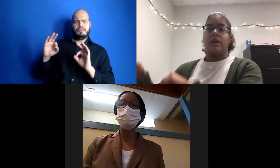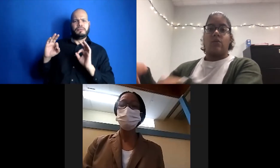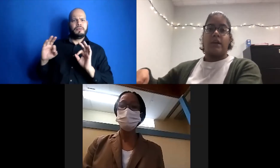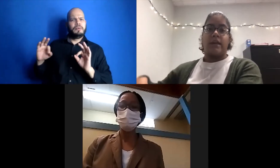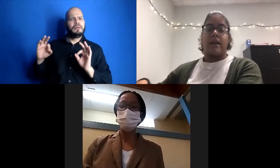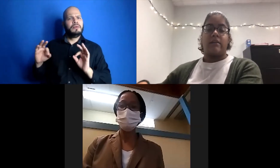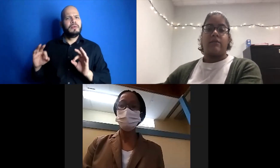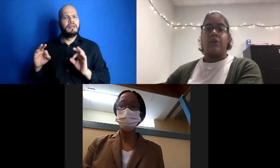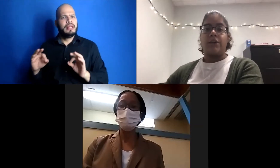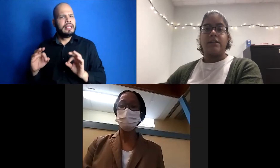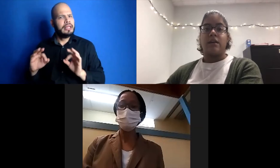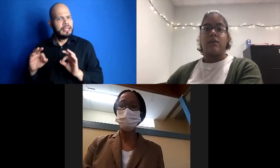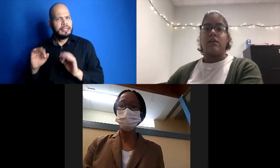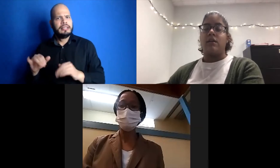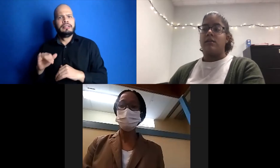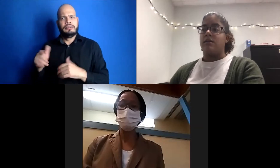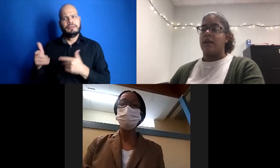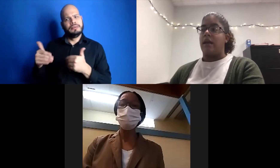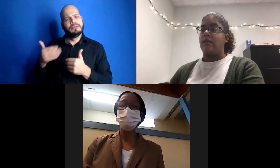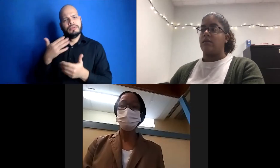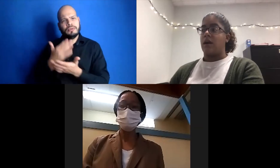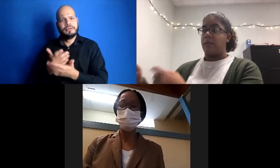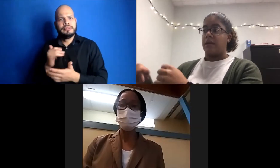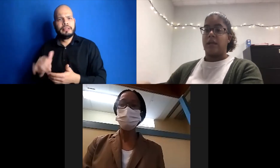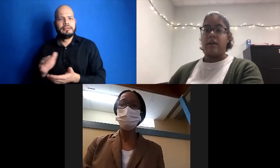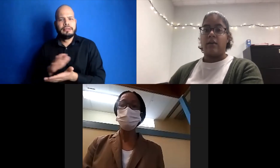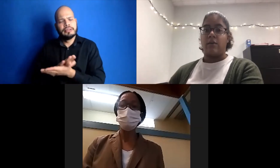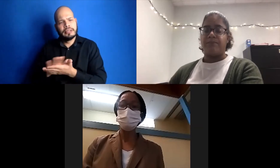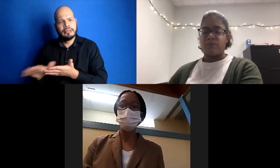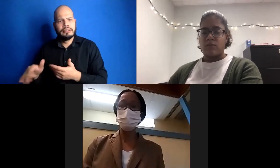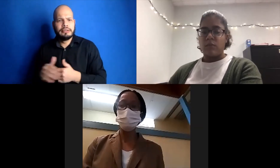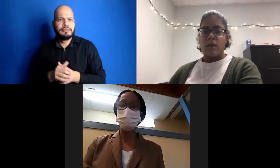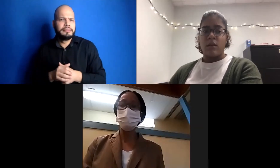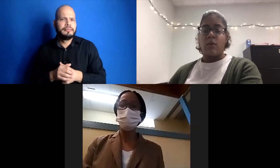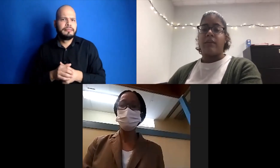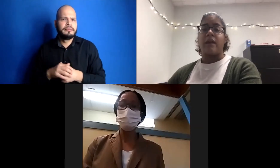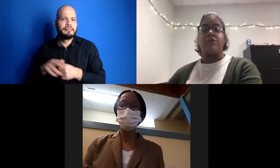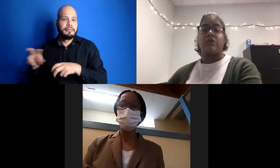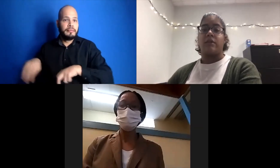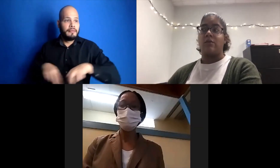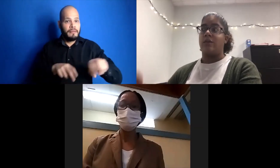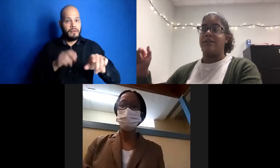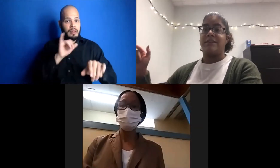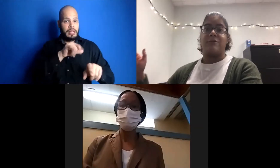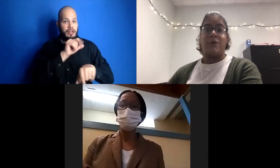working at the Fogarty Center and coming here the one thing I'm struggling with is the phone